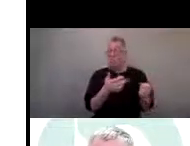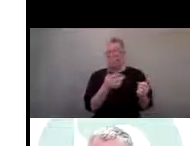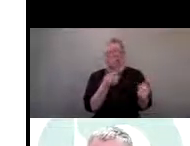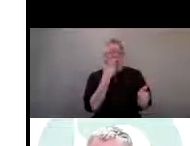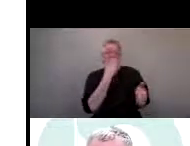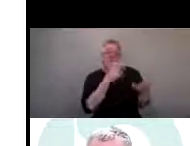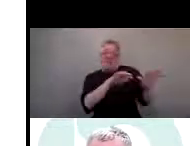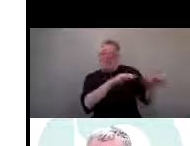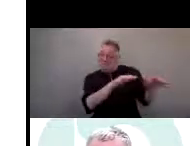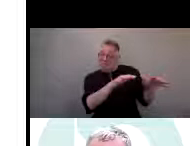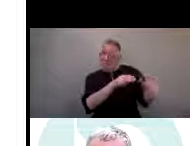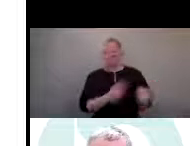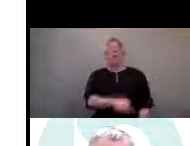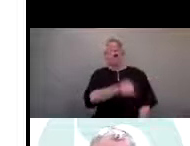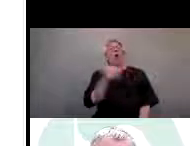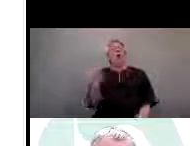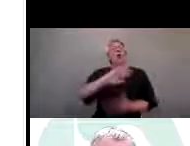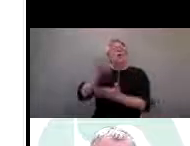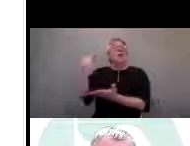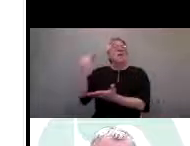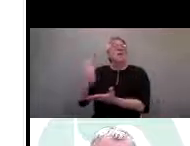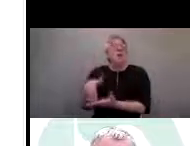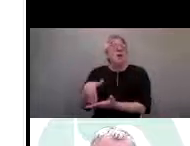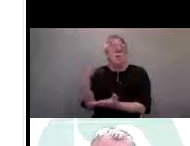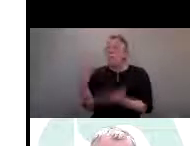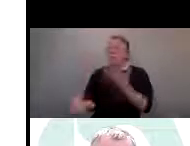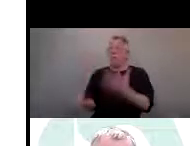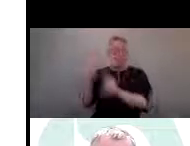lipreading evaluation, and in some centers, even psychological evaluation